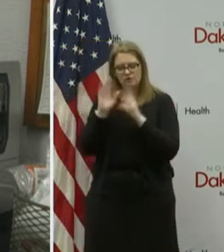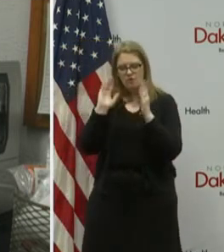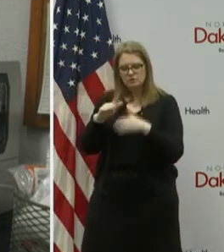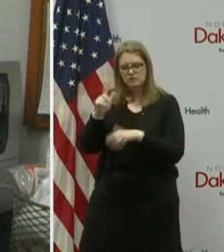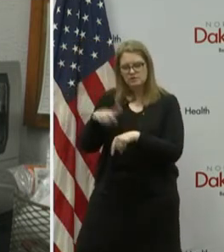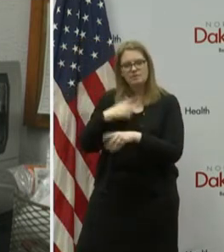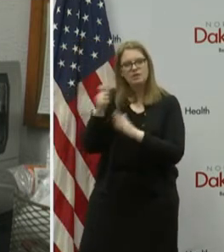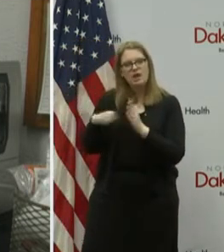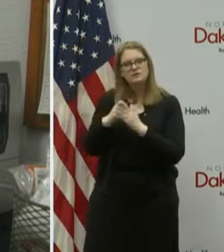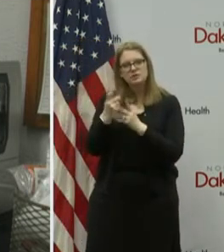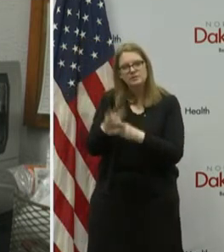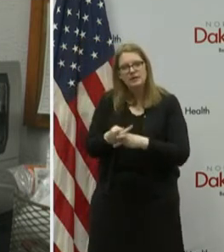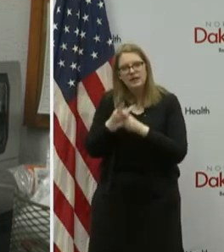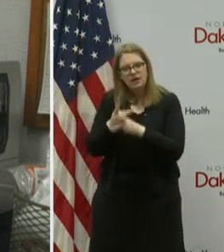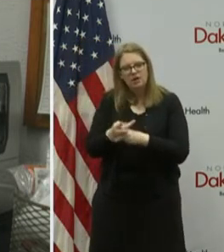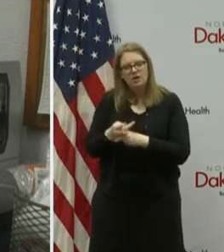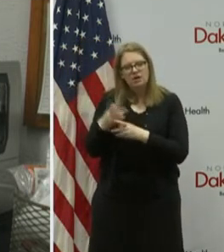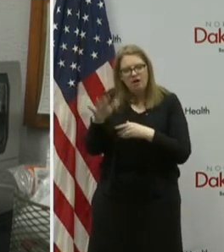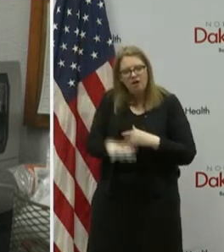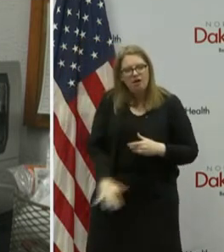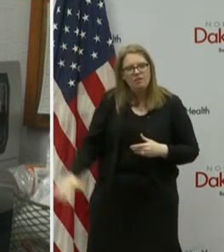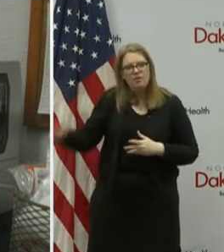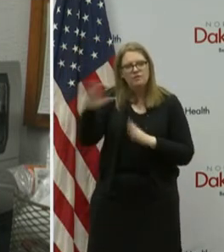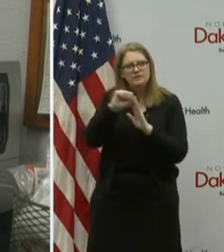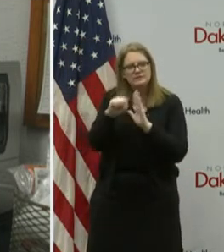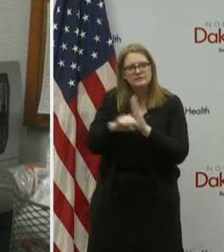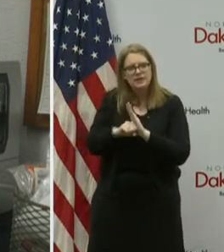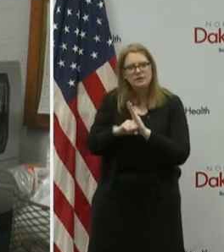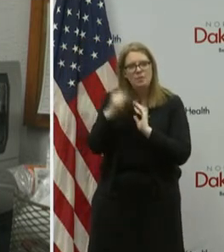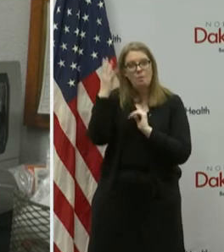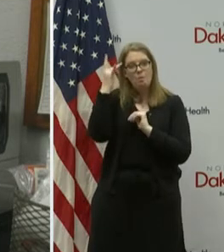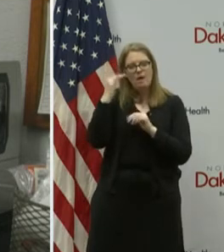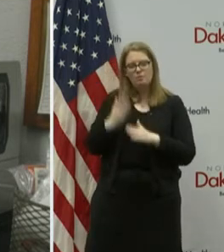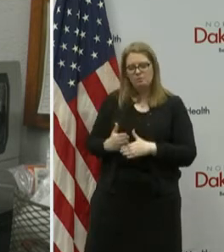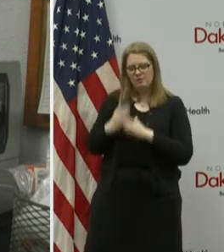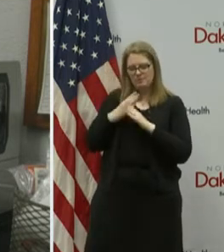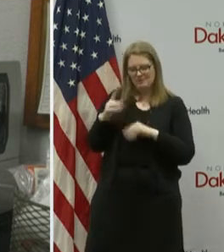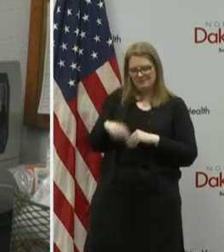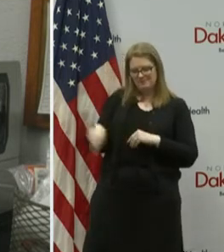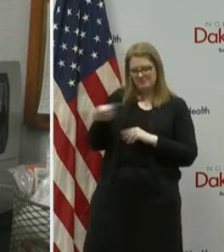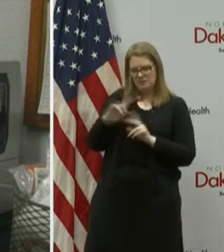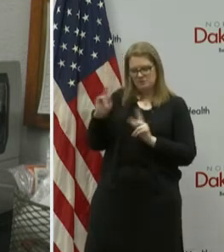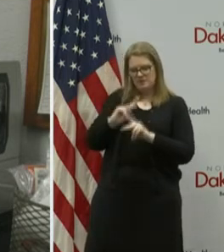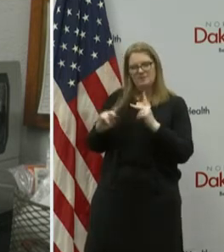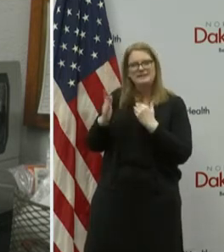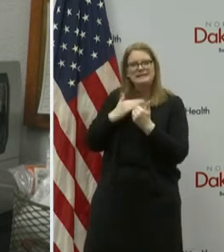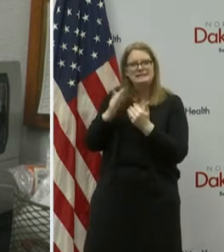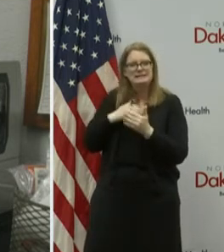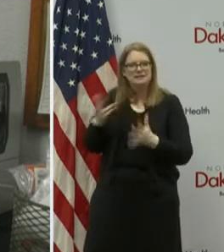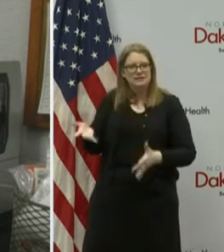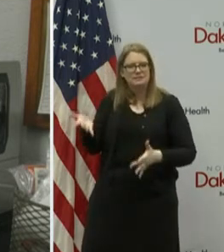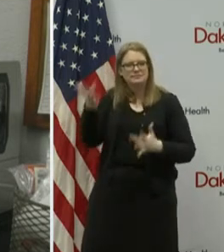WE'RE ALSO FOCUSING ON SOME LONG-TERM CARE FACILITIES AND OUR OTHER COUNTIES ACROSS THE